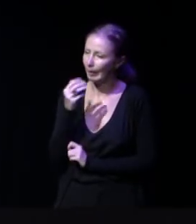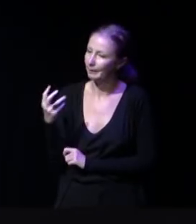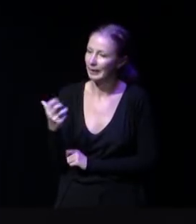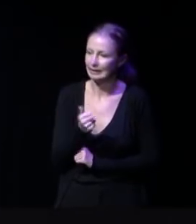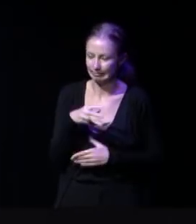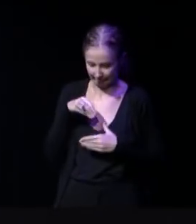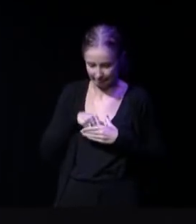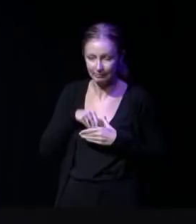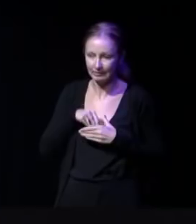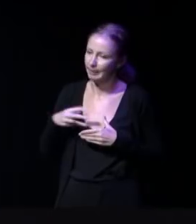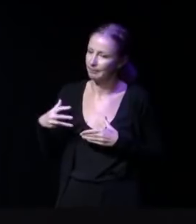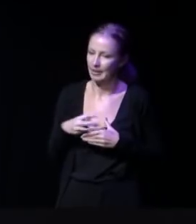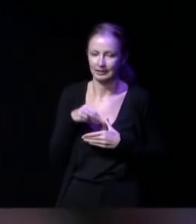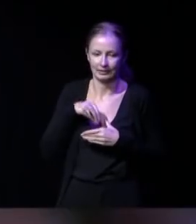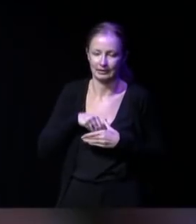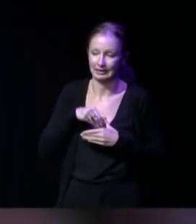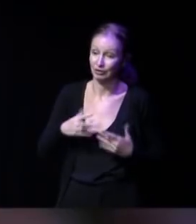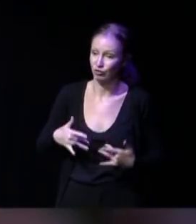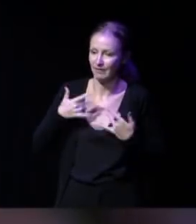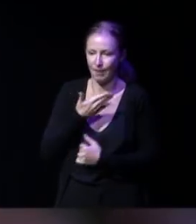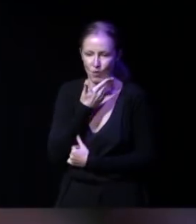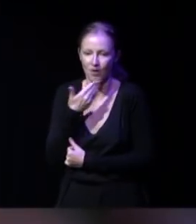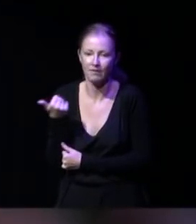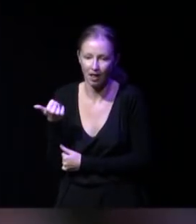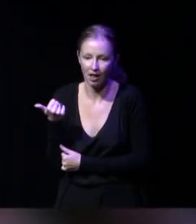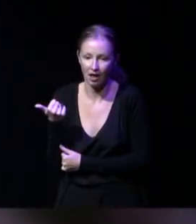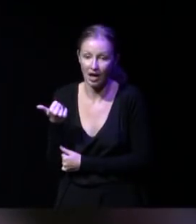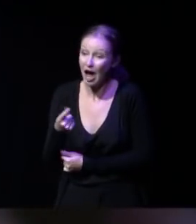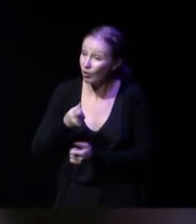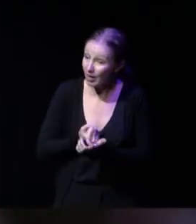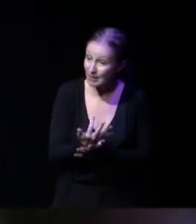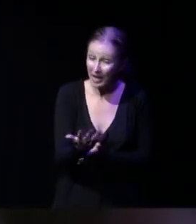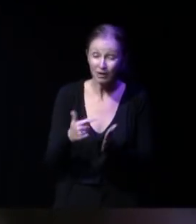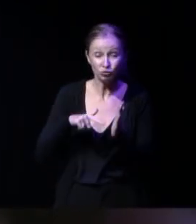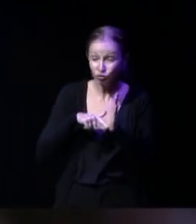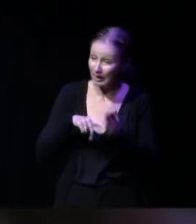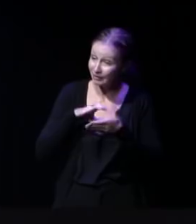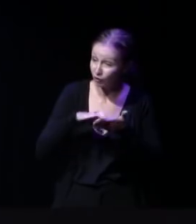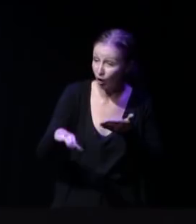that we are beautiful fundamentally if it takes that much to convince us that we're not, right?